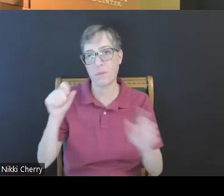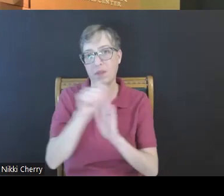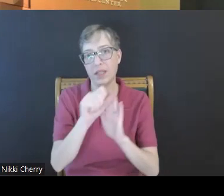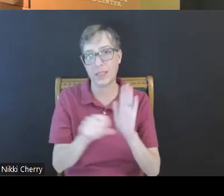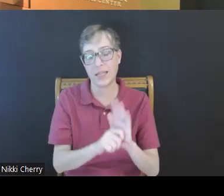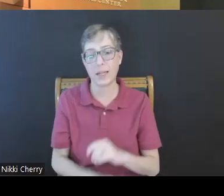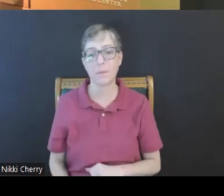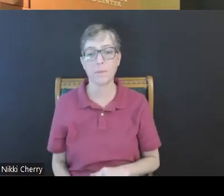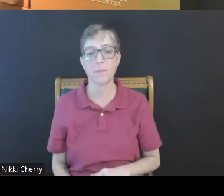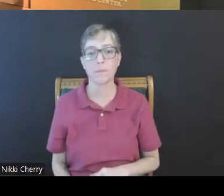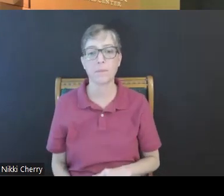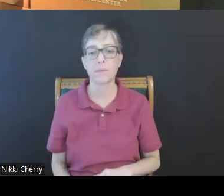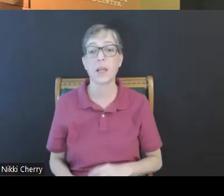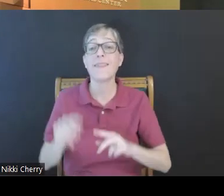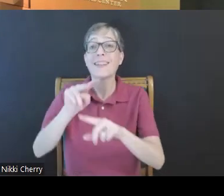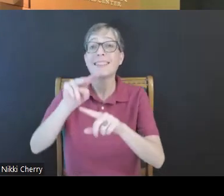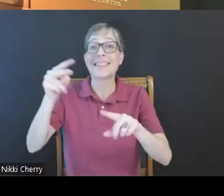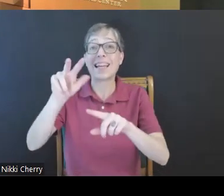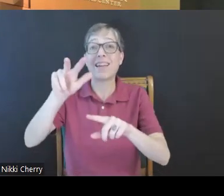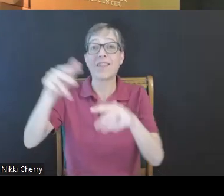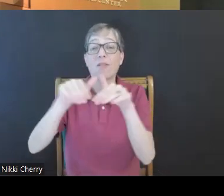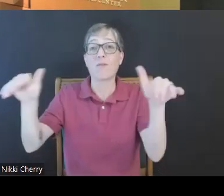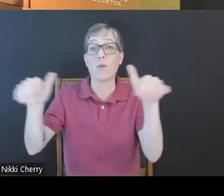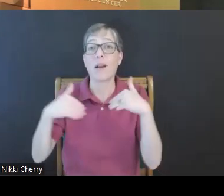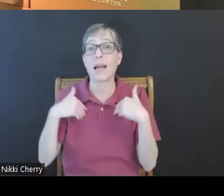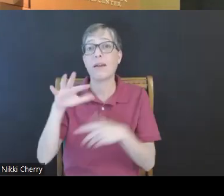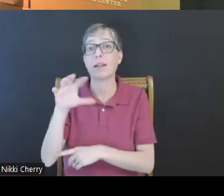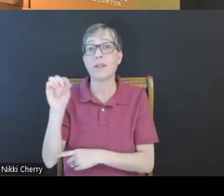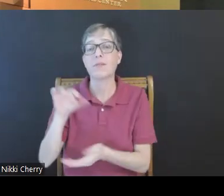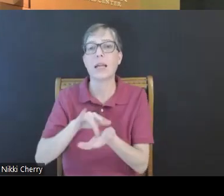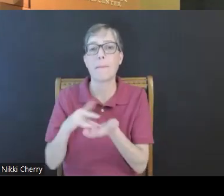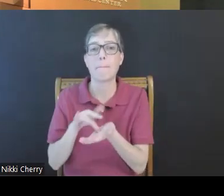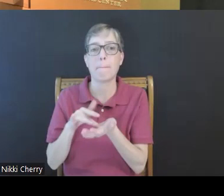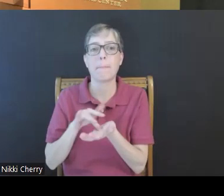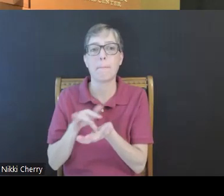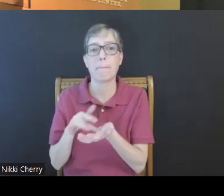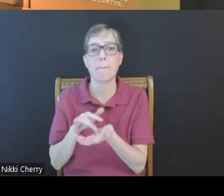third floor uh 5050 medical surgical beds uh for people with psychiatric illness much like what you